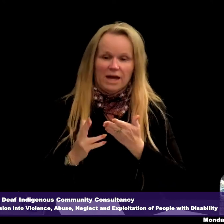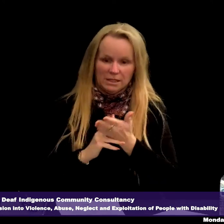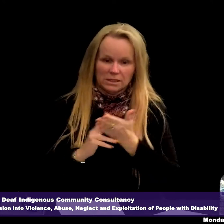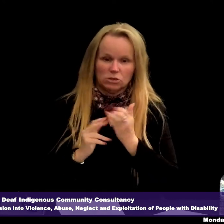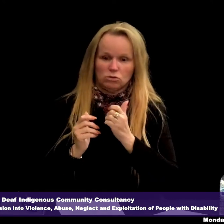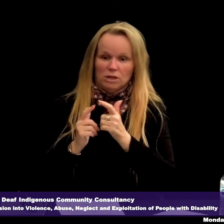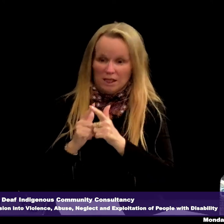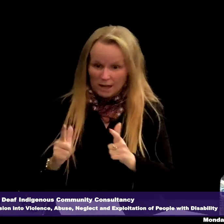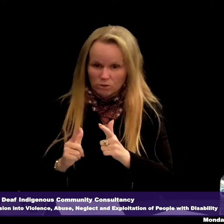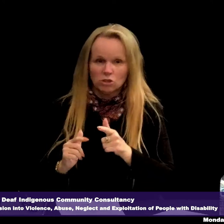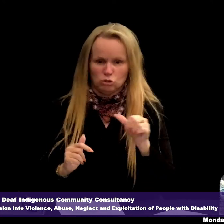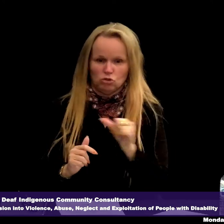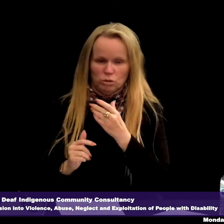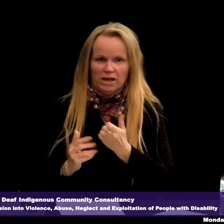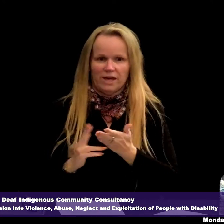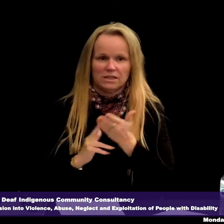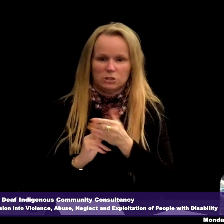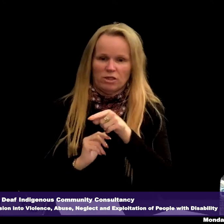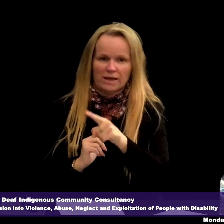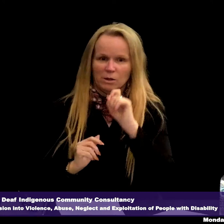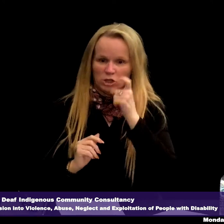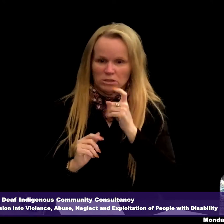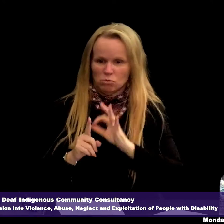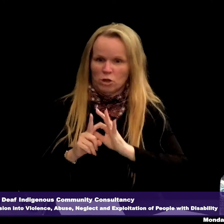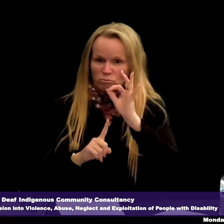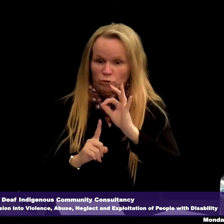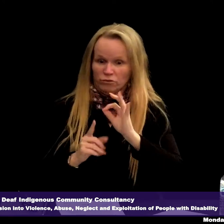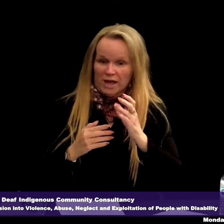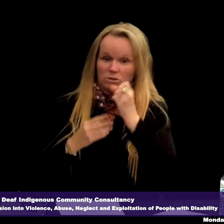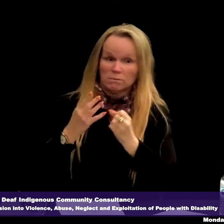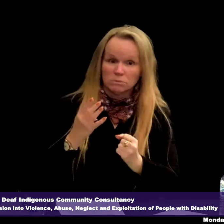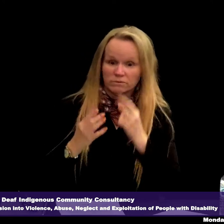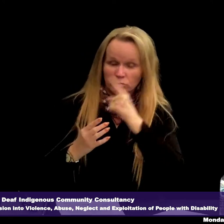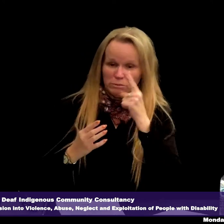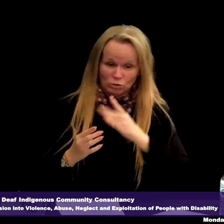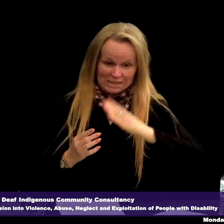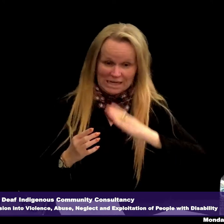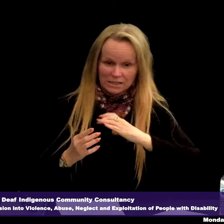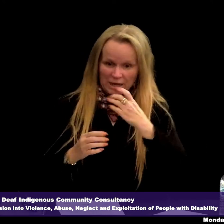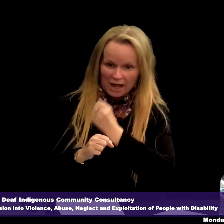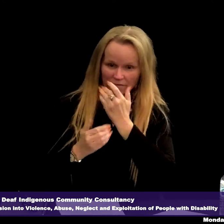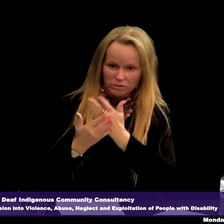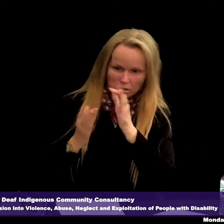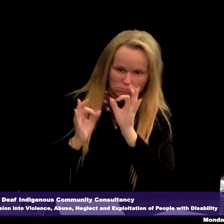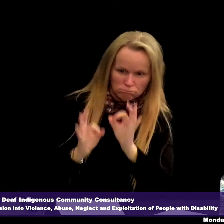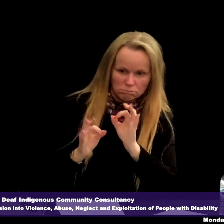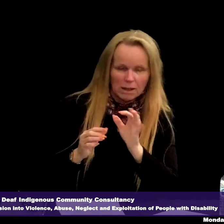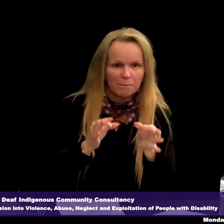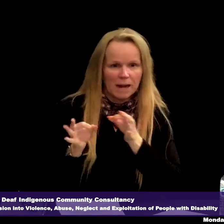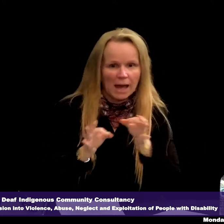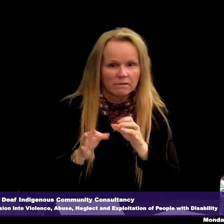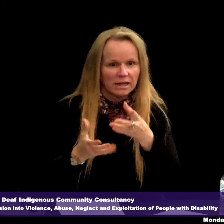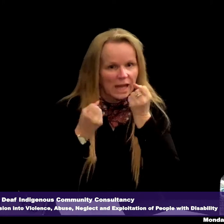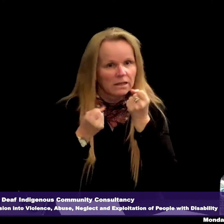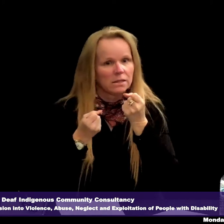prefer. You should have access to language, you should have access, and you need to be